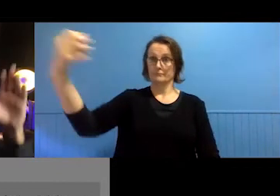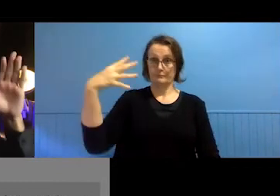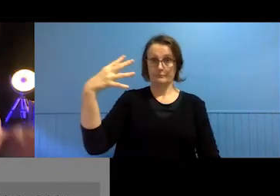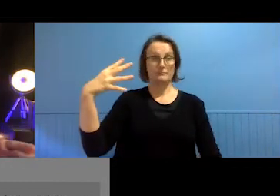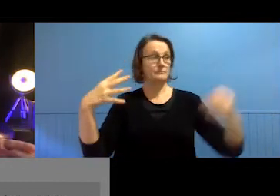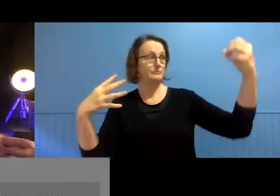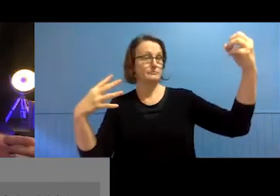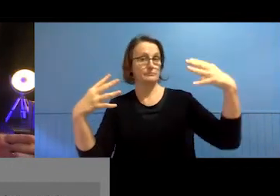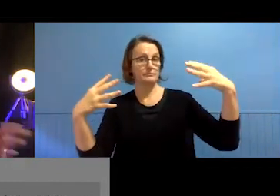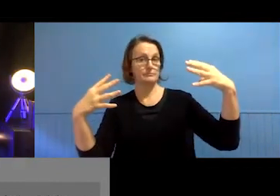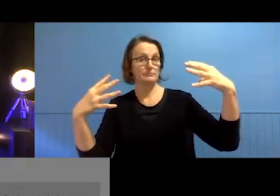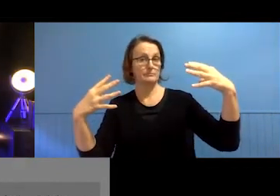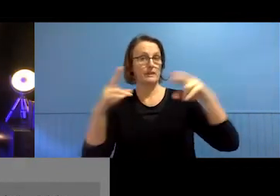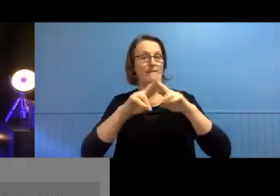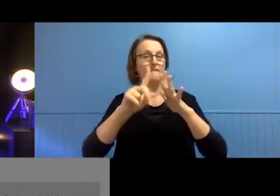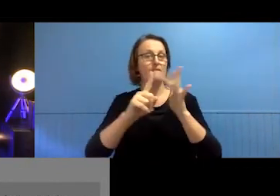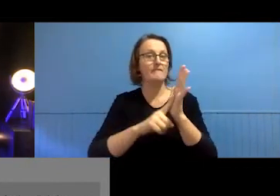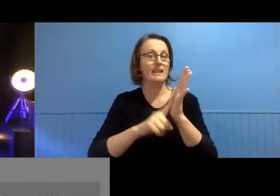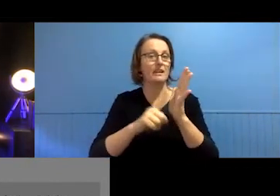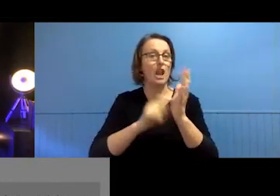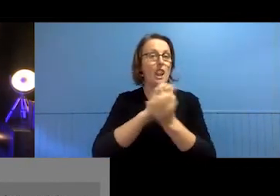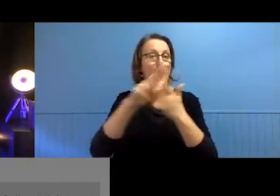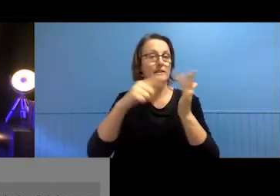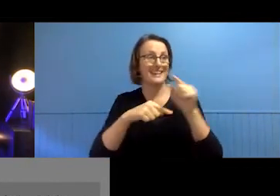and the fill-light on the other side, your fill-light needs to be at